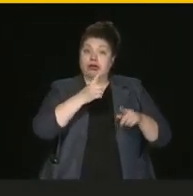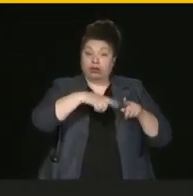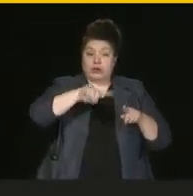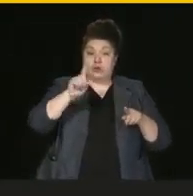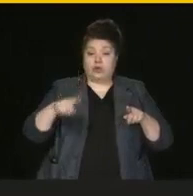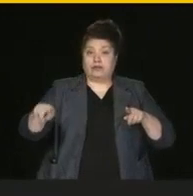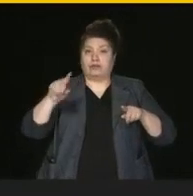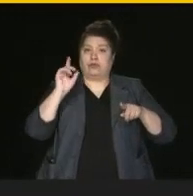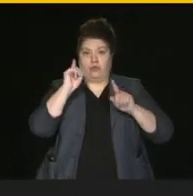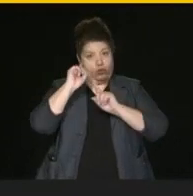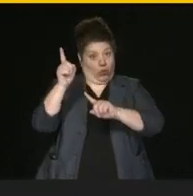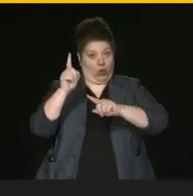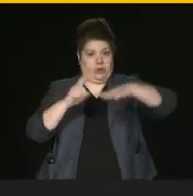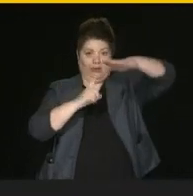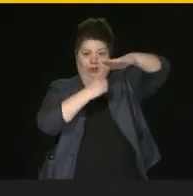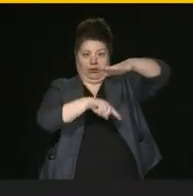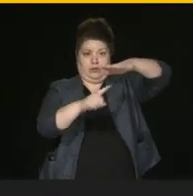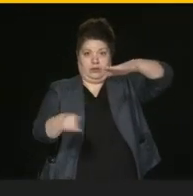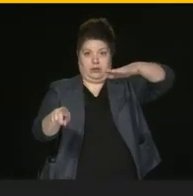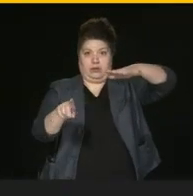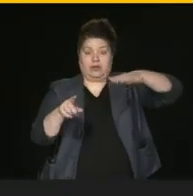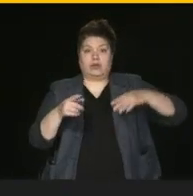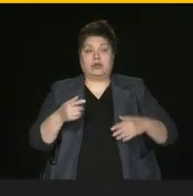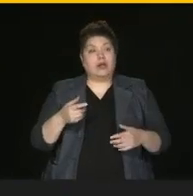IS TO KEEP THE BLUE CURVE BELOW